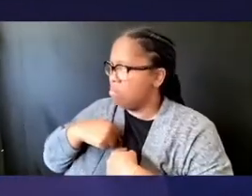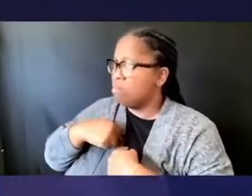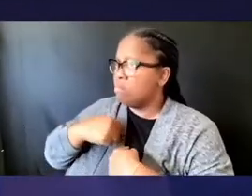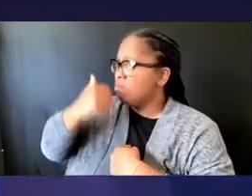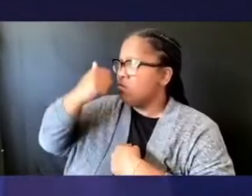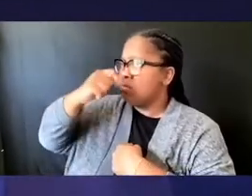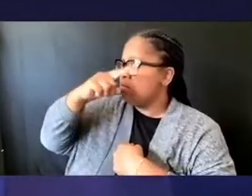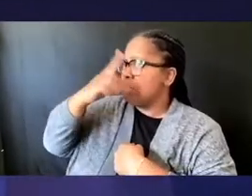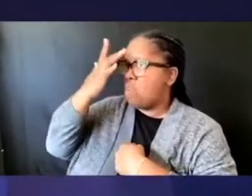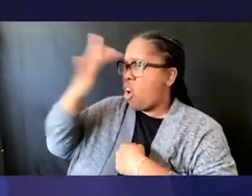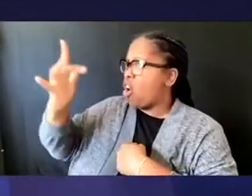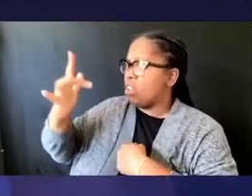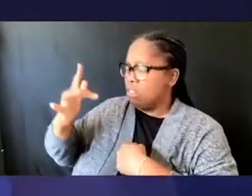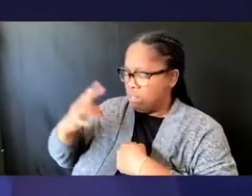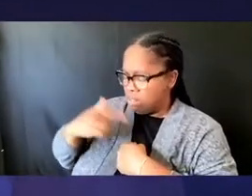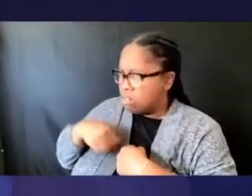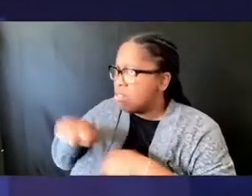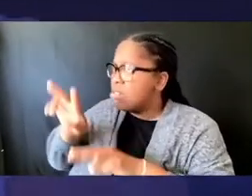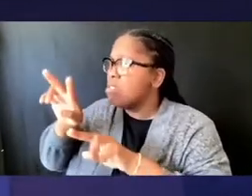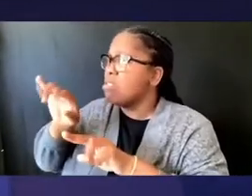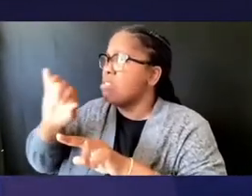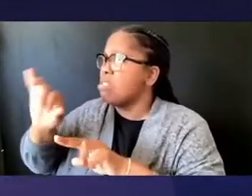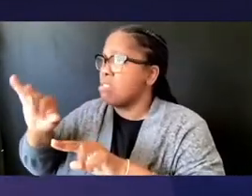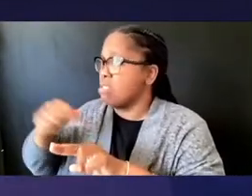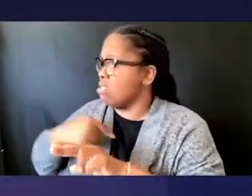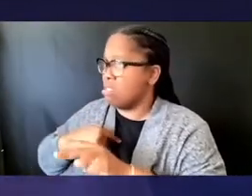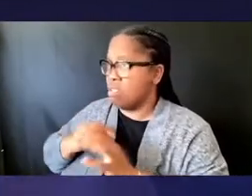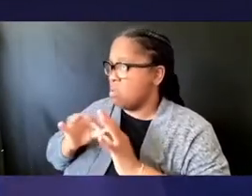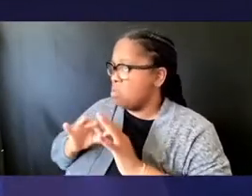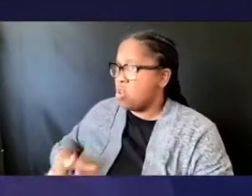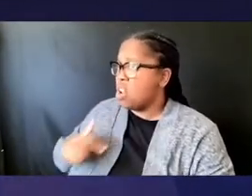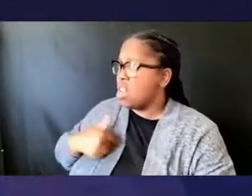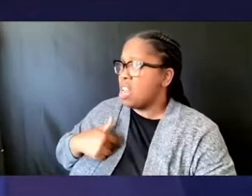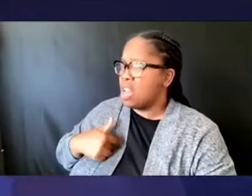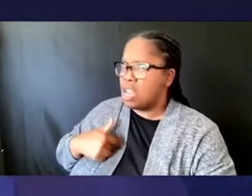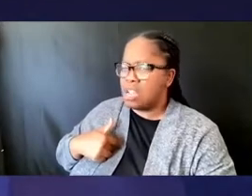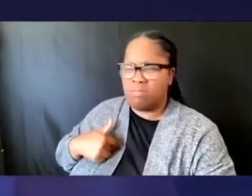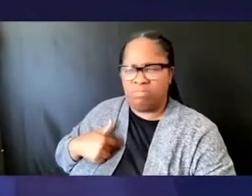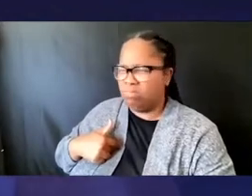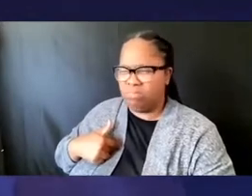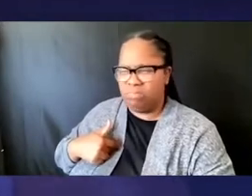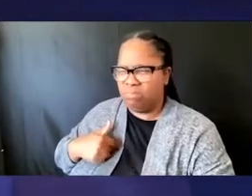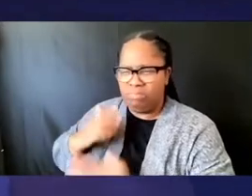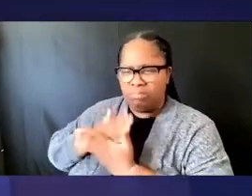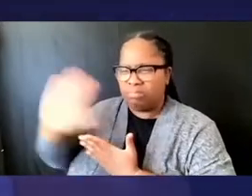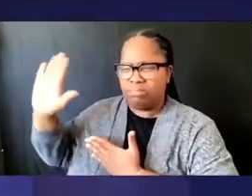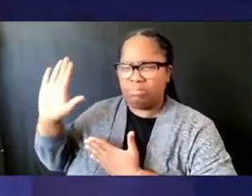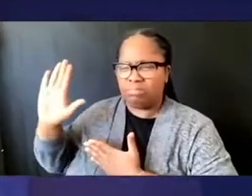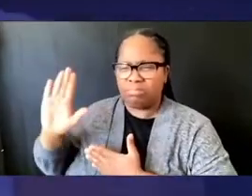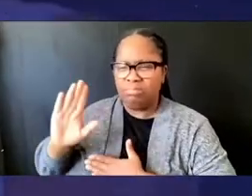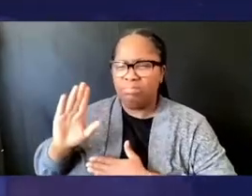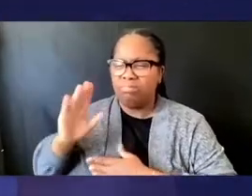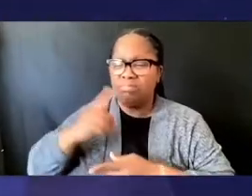You are unworthy. (yelling) To sing a song of joy and bliss (gasping)